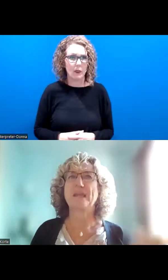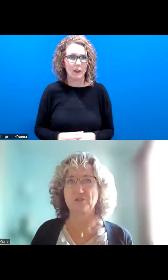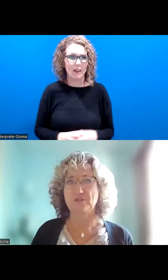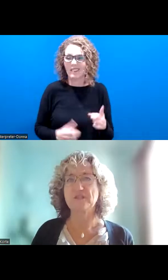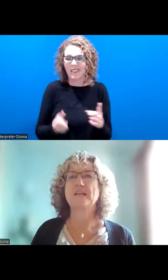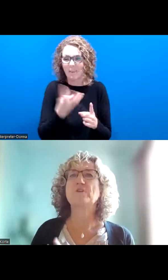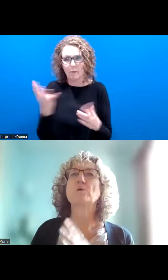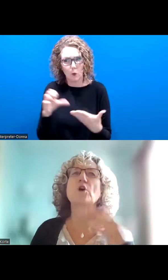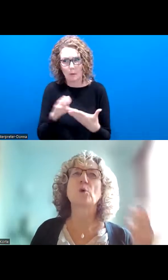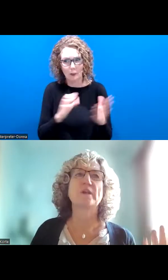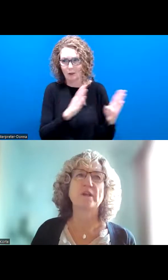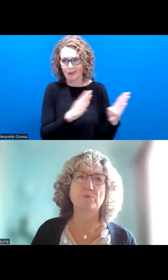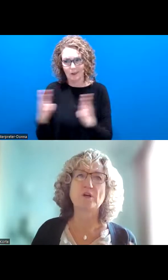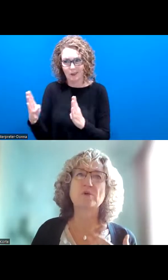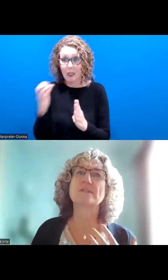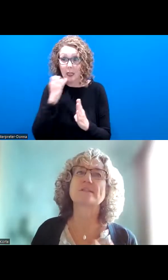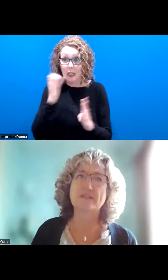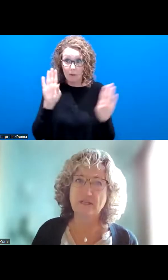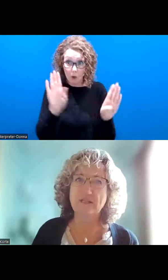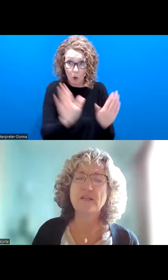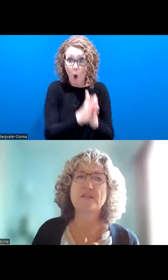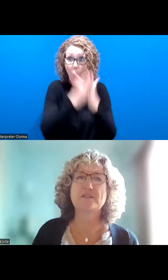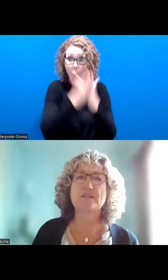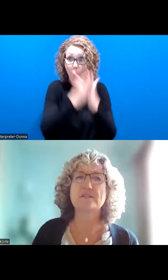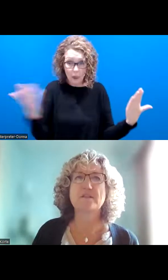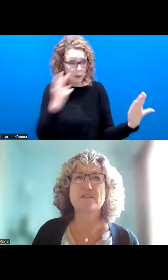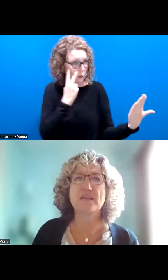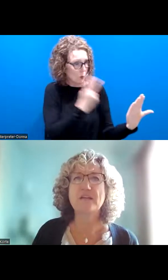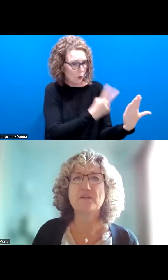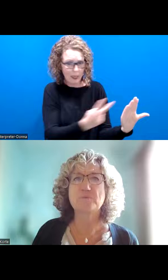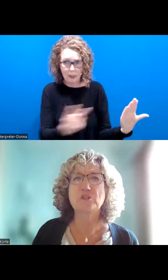30 years. And then